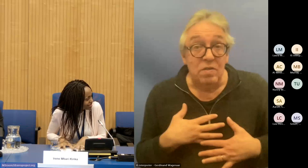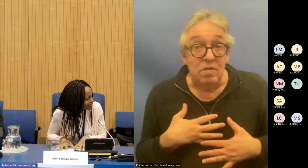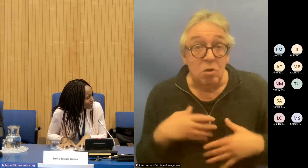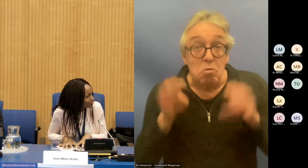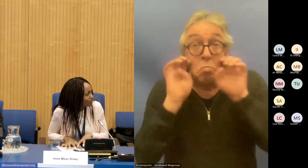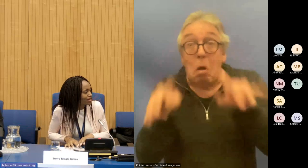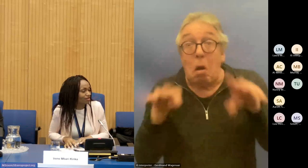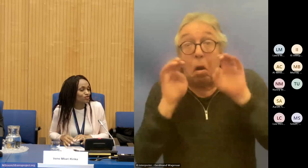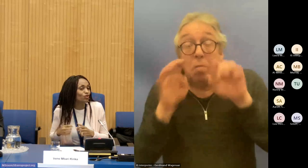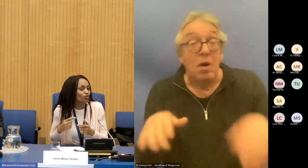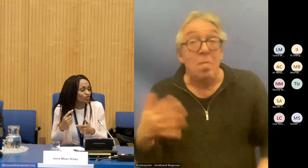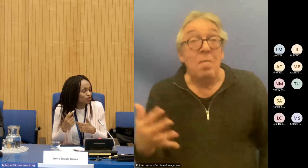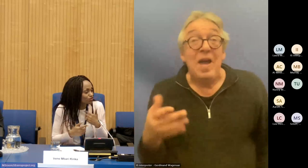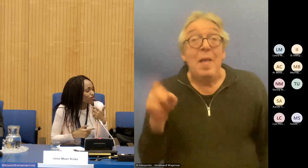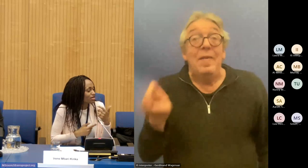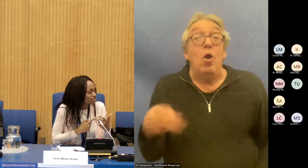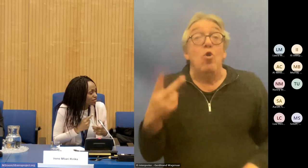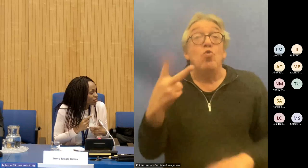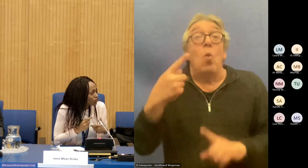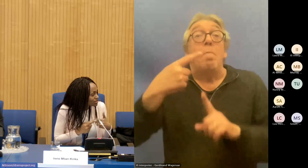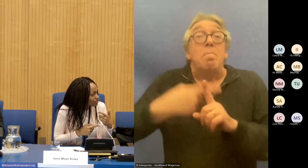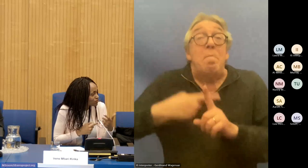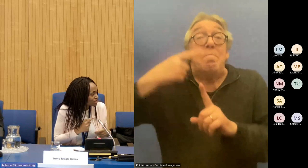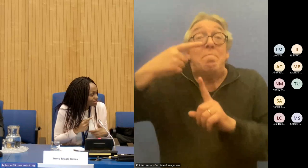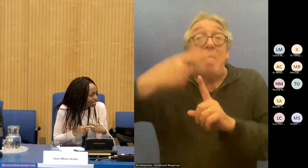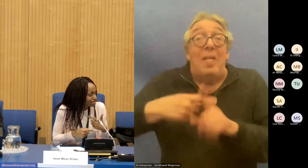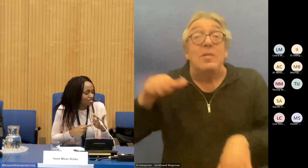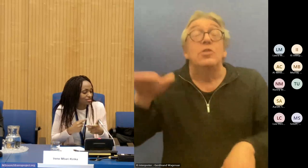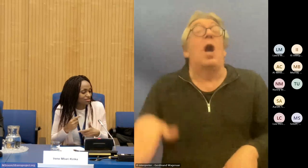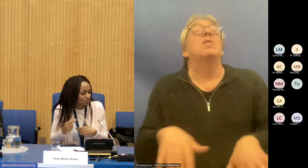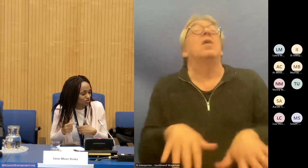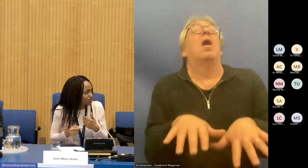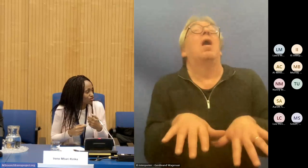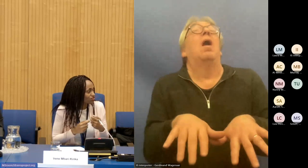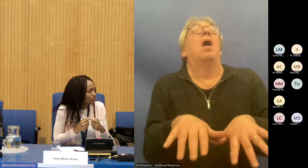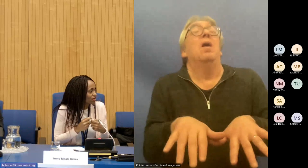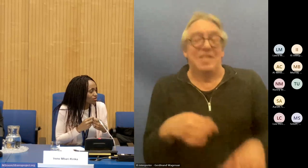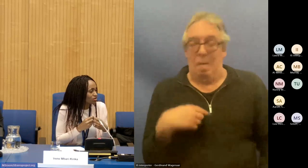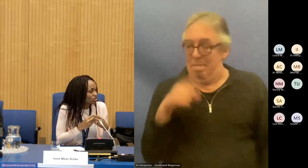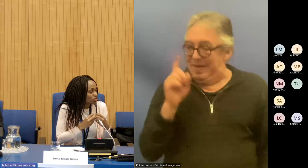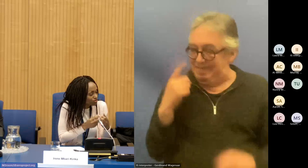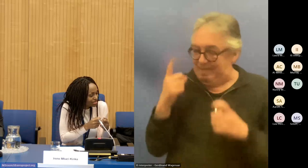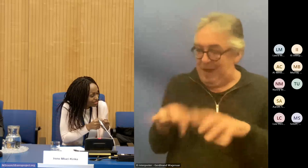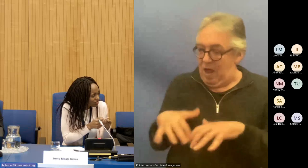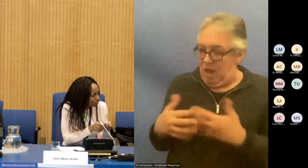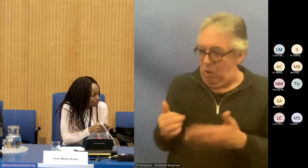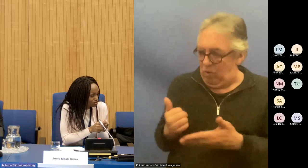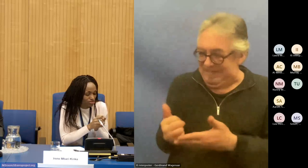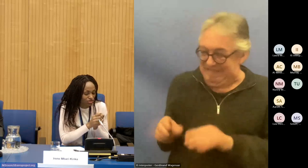accustomed here. So, you find there are tactics and solutions, of how to really get through to the